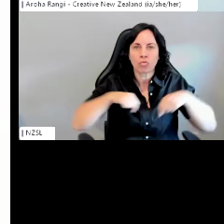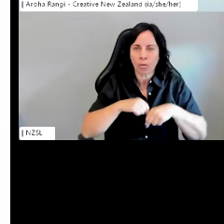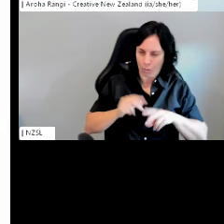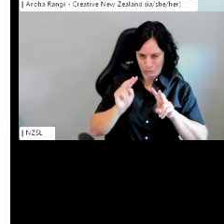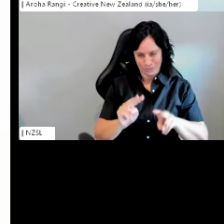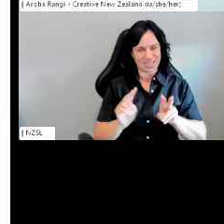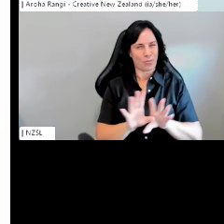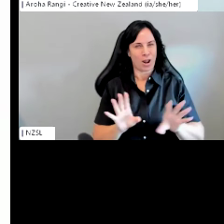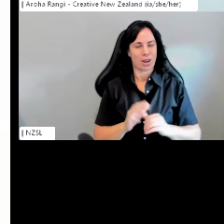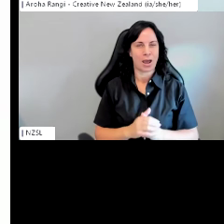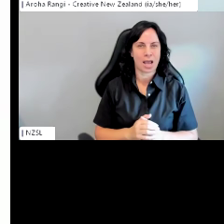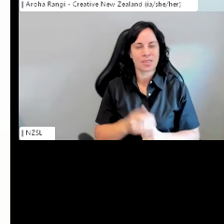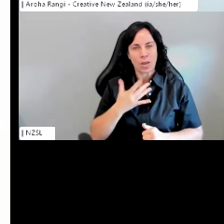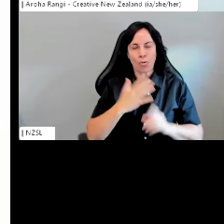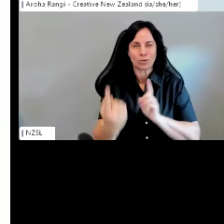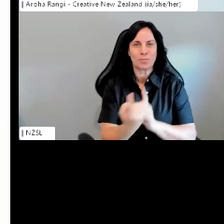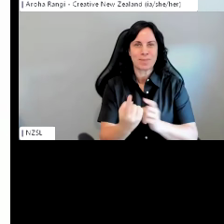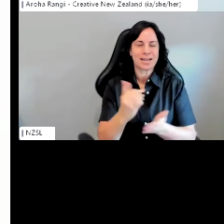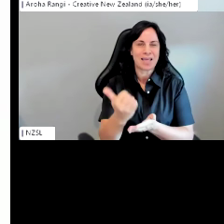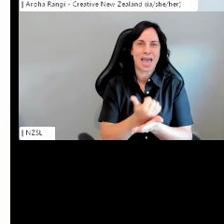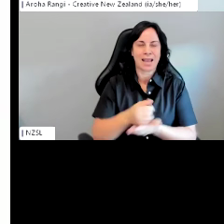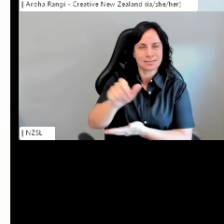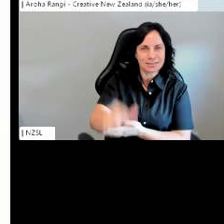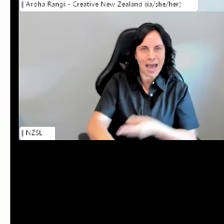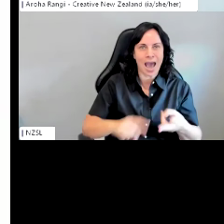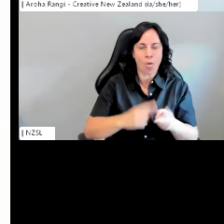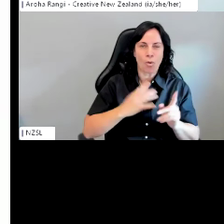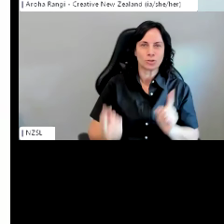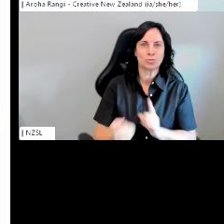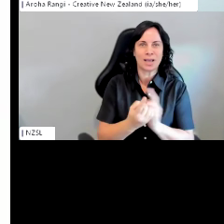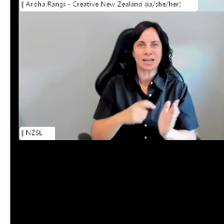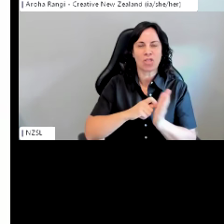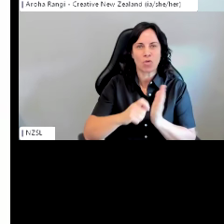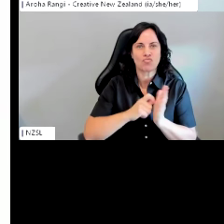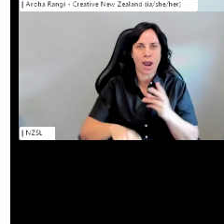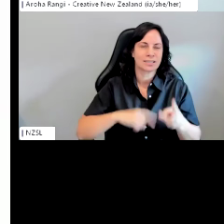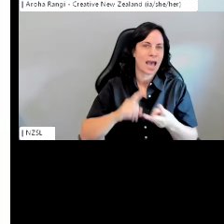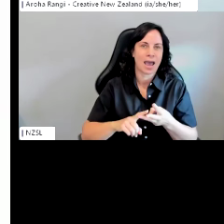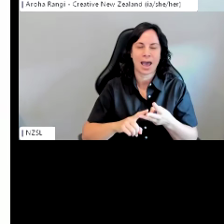you know, the the actor, the writer, the the choreographer, the director, the curator,